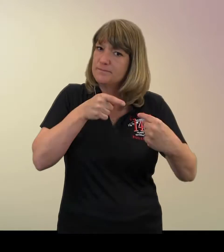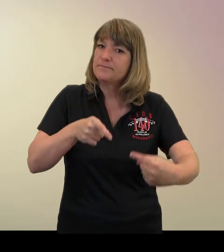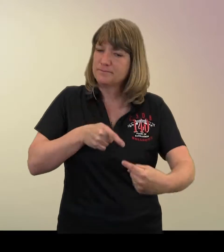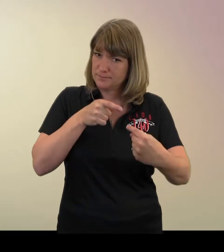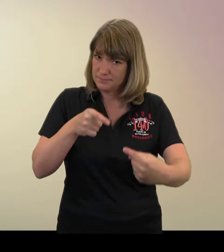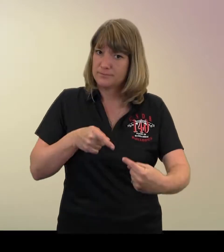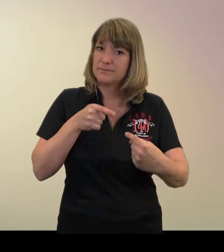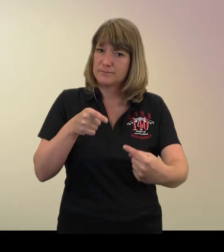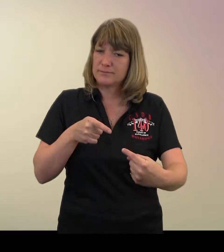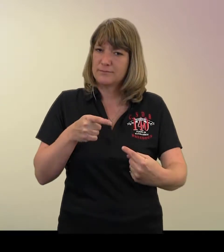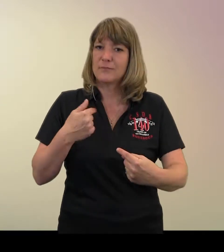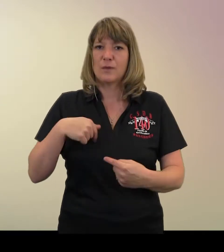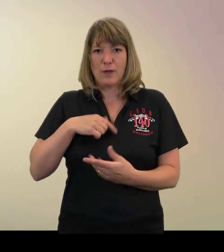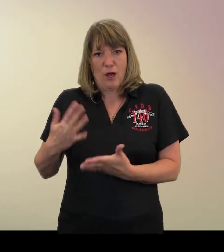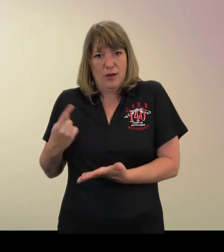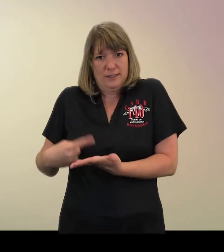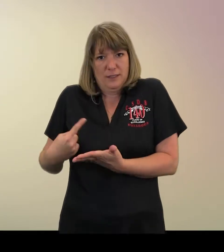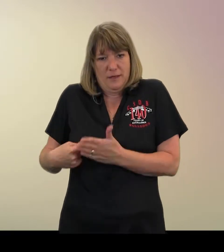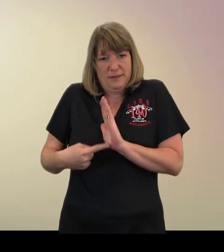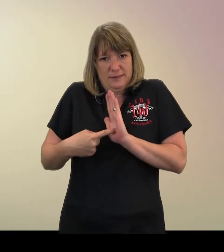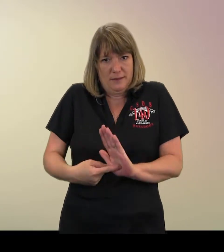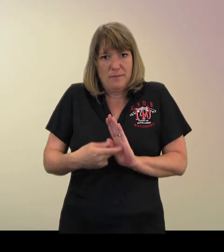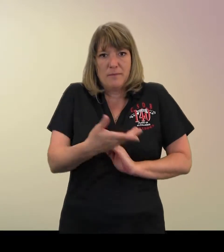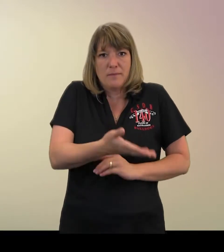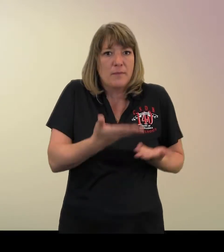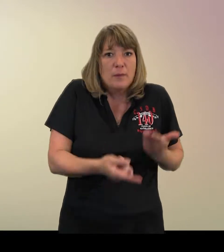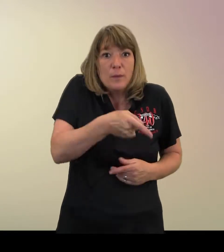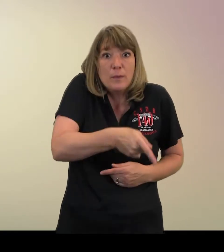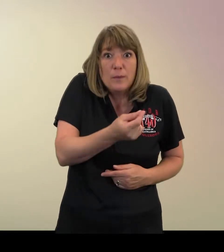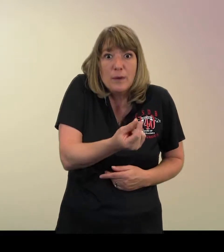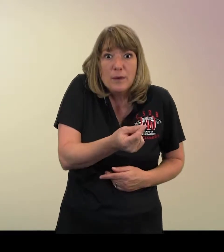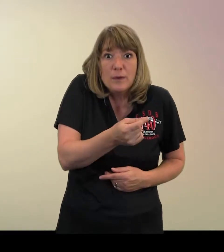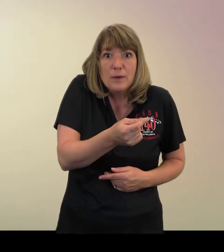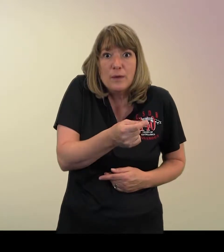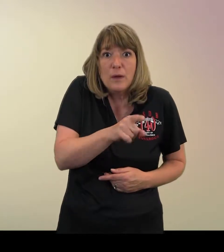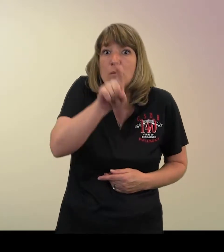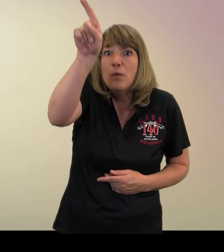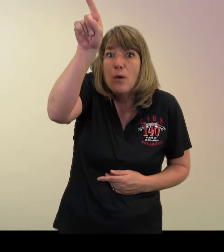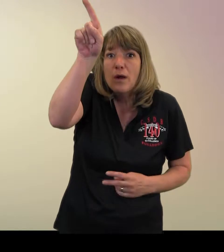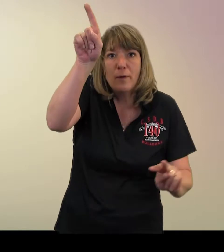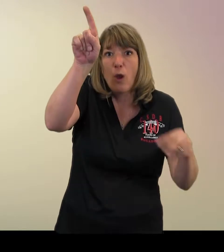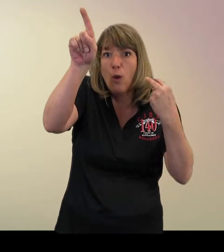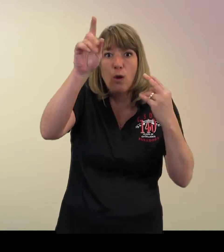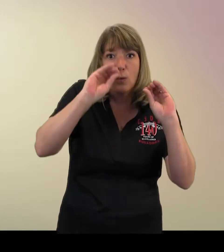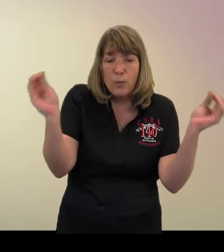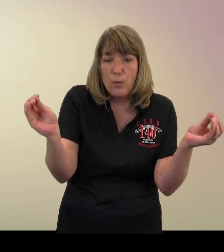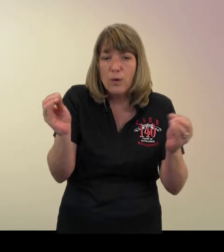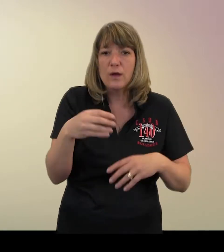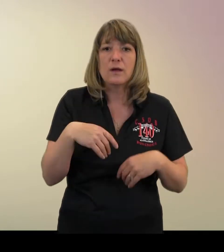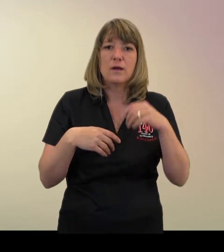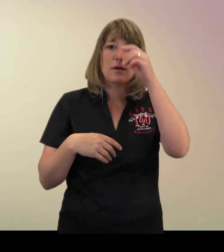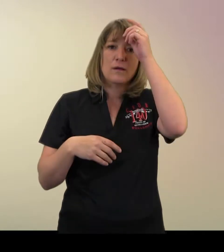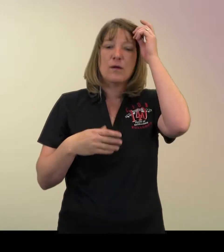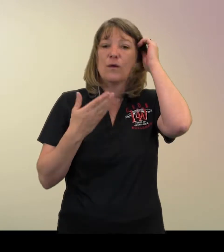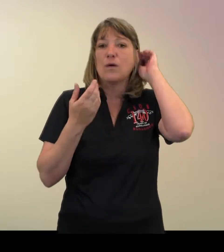They have again, we talked about the examples that they might point to something and not look back at the person that they're referencing or they might have